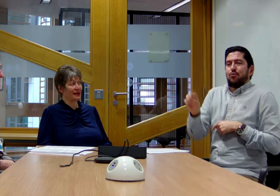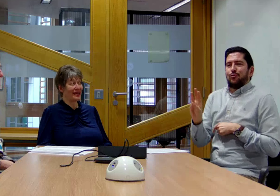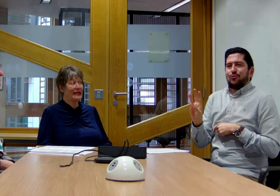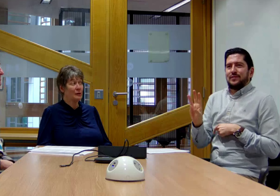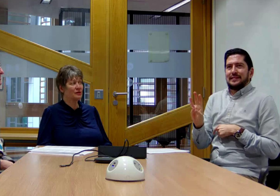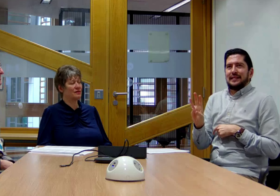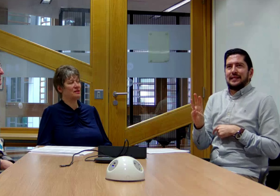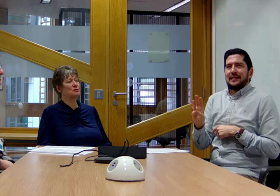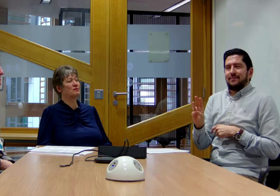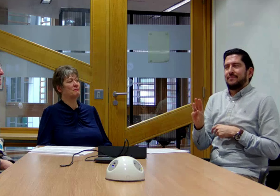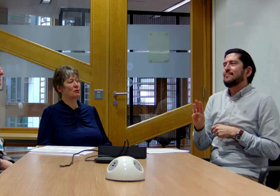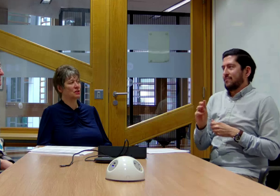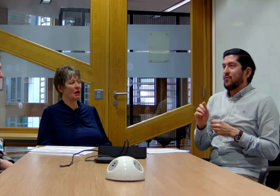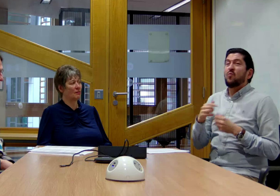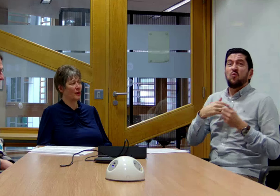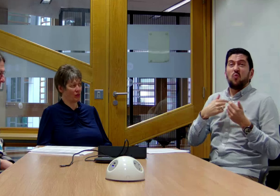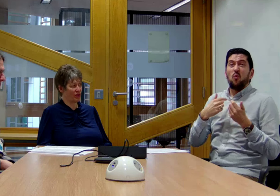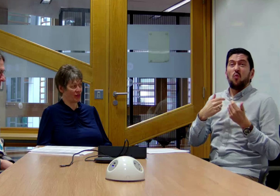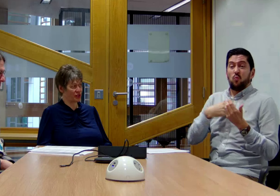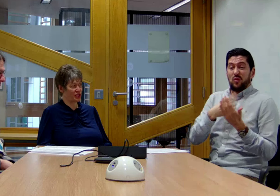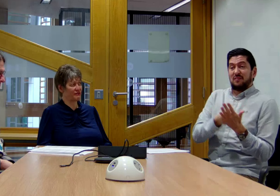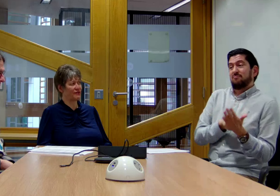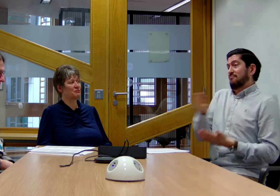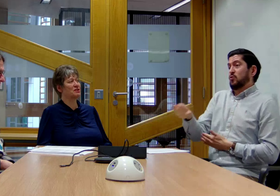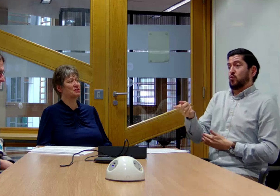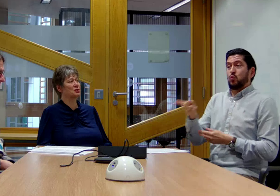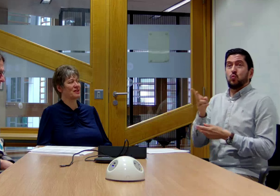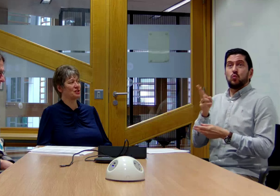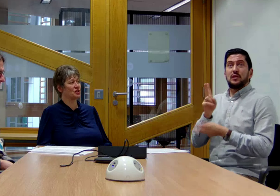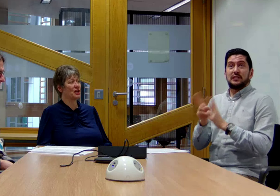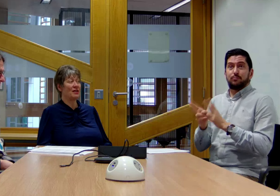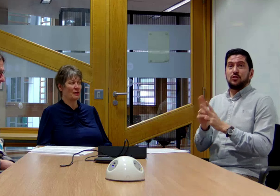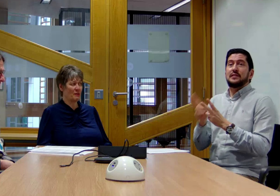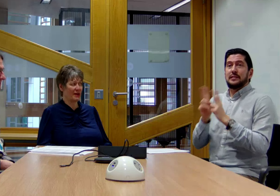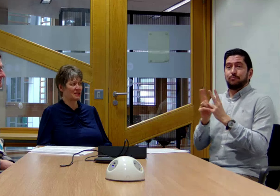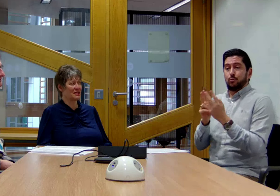the political world and if we feel that there's a likelihood that things will be brought up